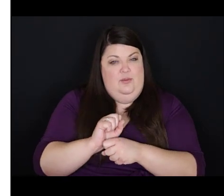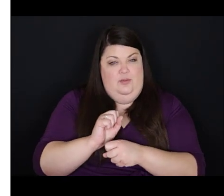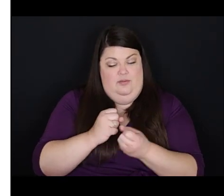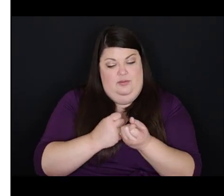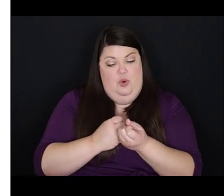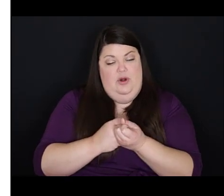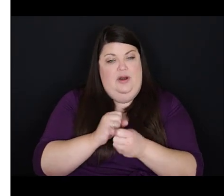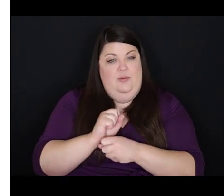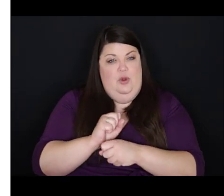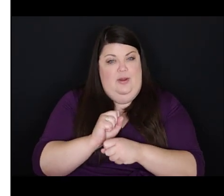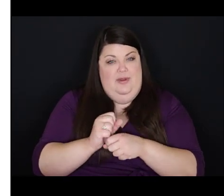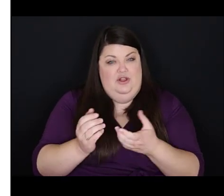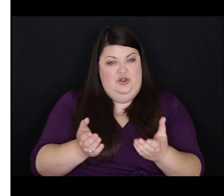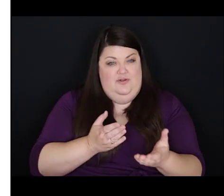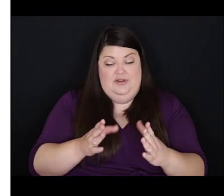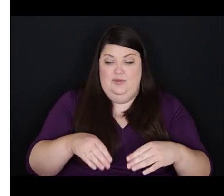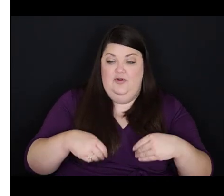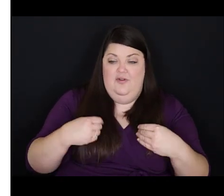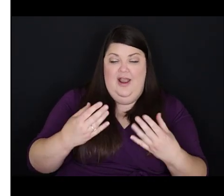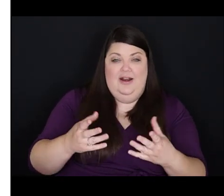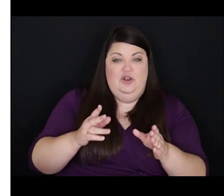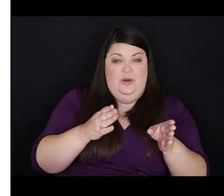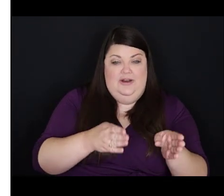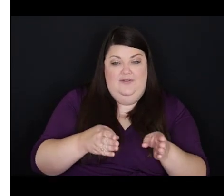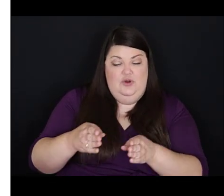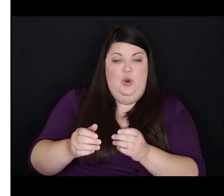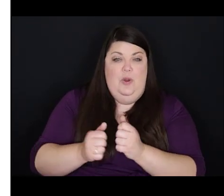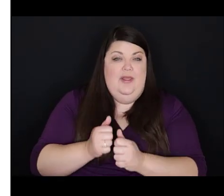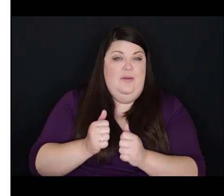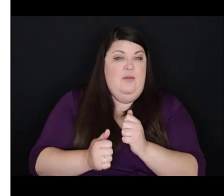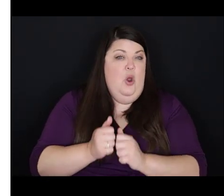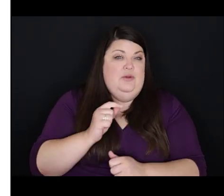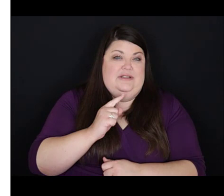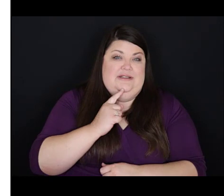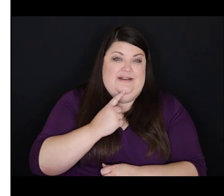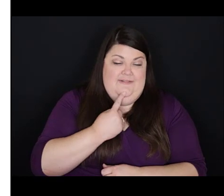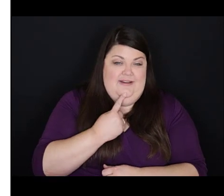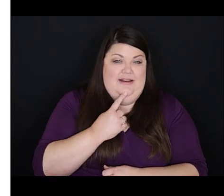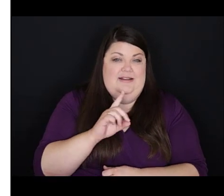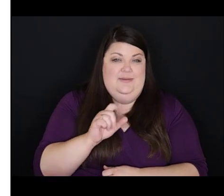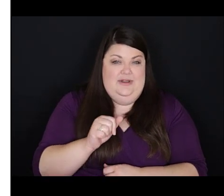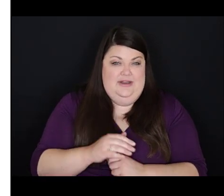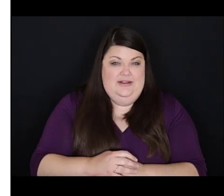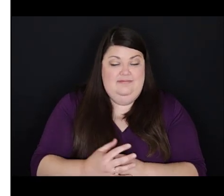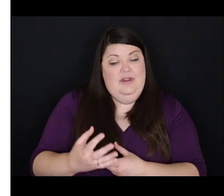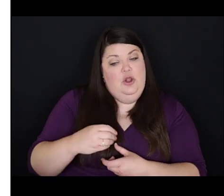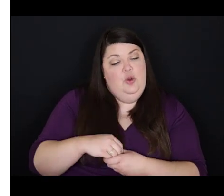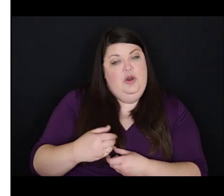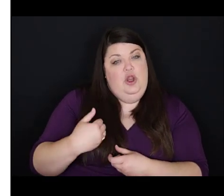to individuals with the most significant disabilities, including youth with the most